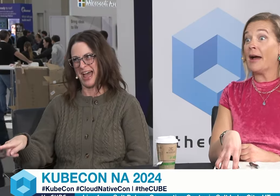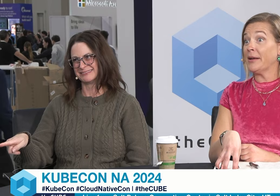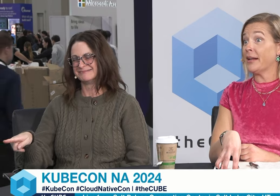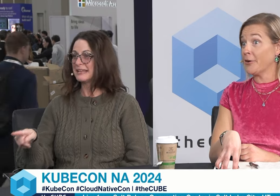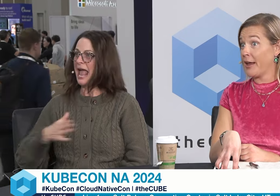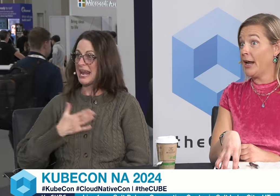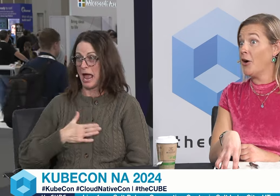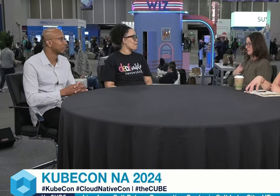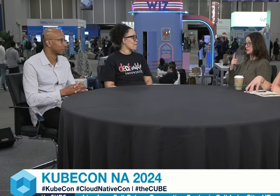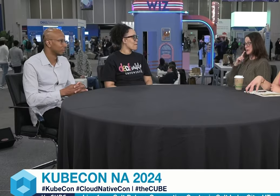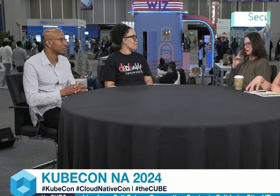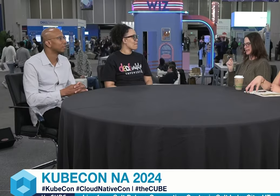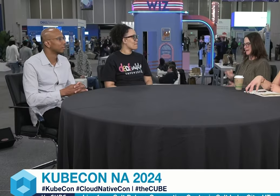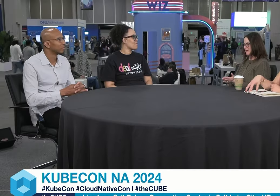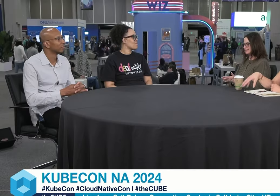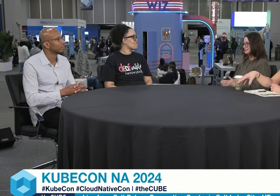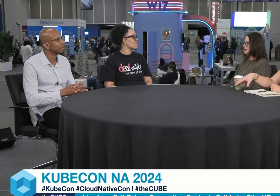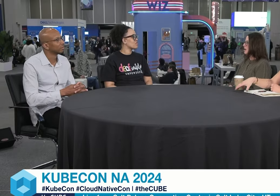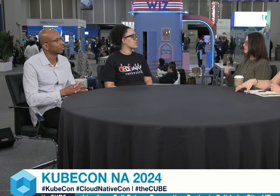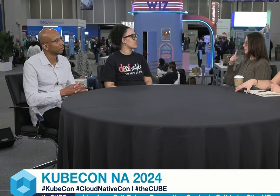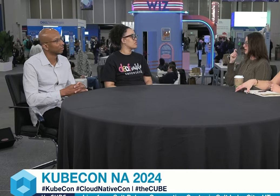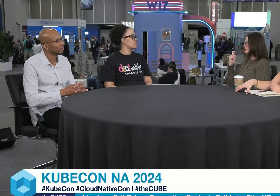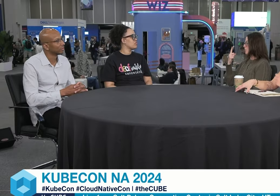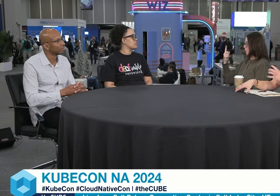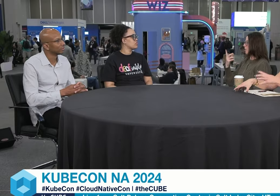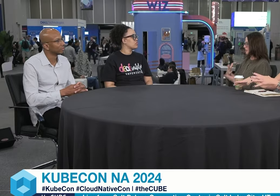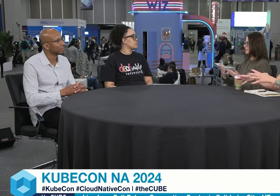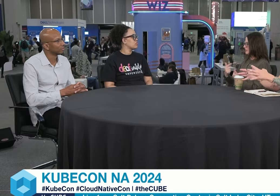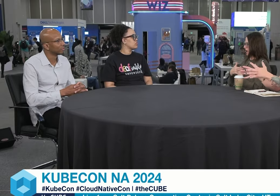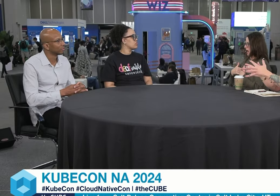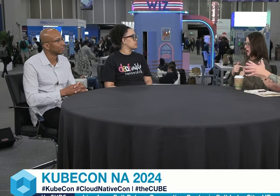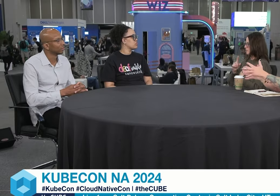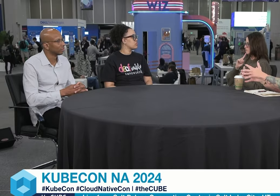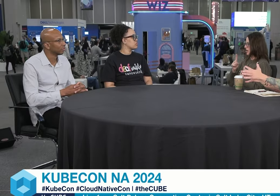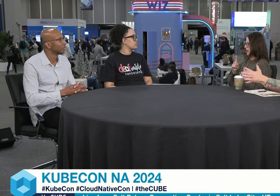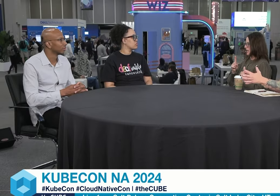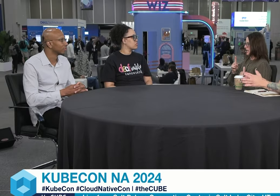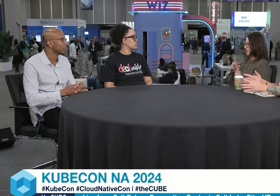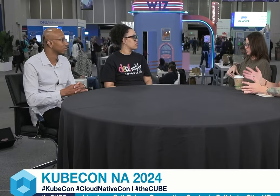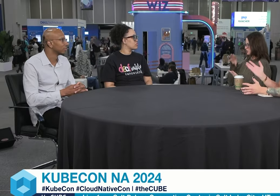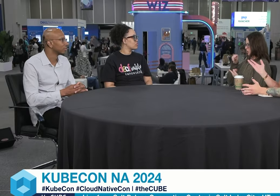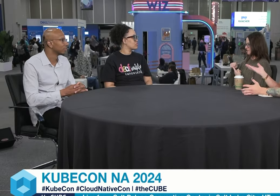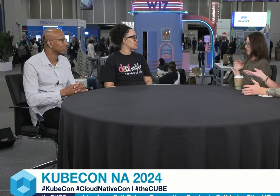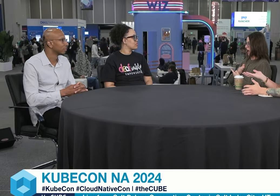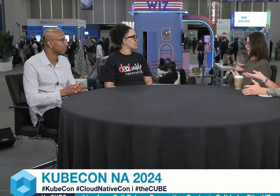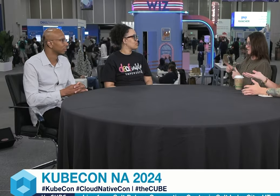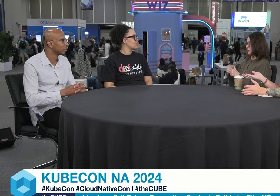and happy to hear that, honestly, because one of the things that I really took from our first interview that you did